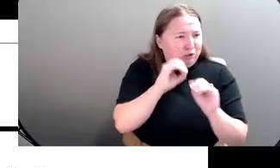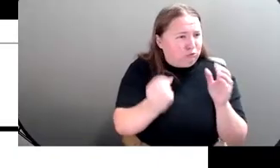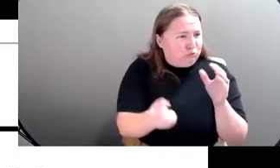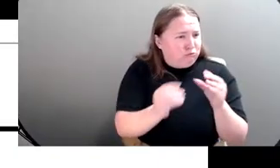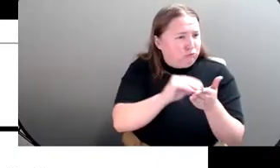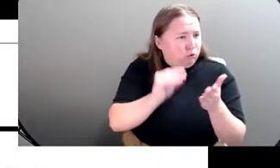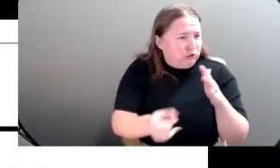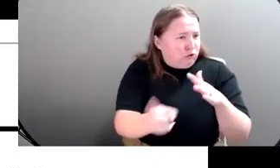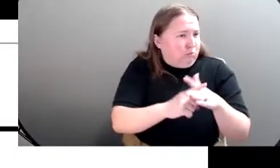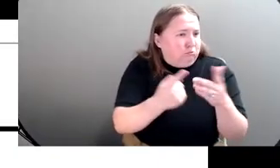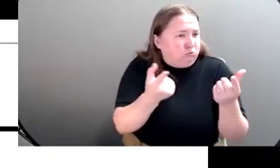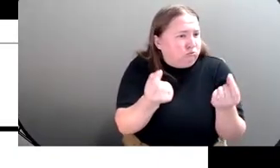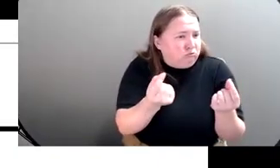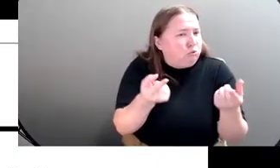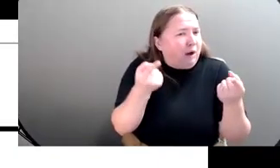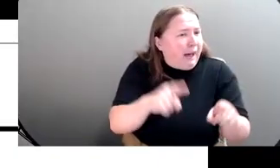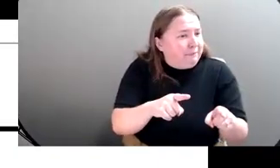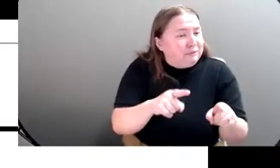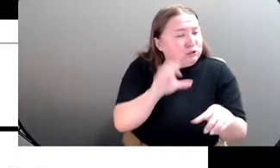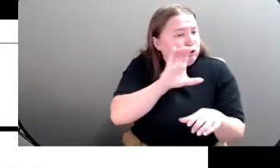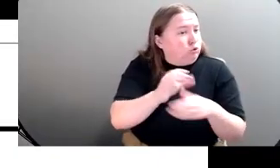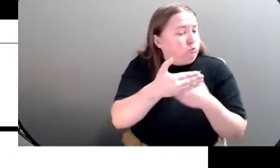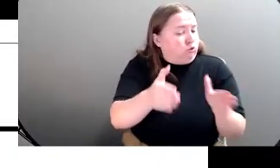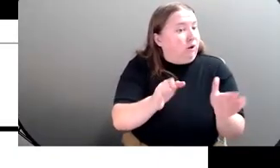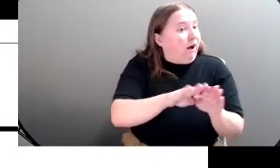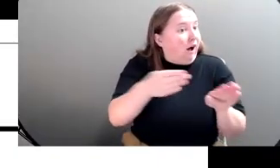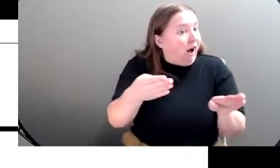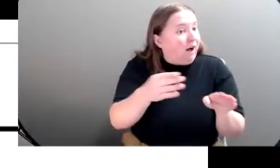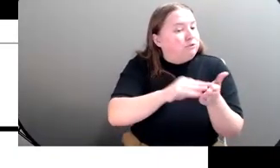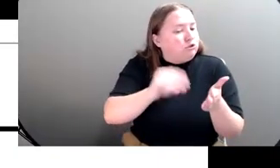I just got my Zoom open. The students know that it's available there. None of them come in.